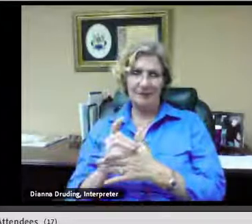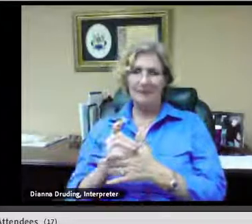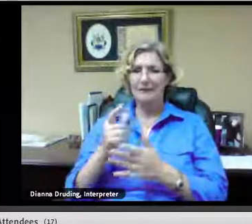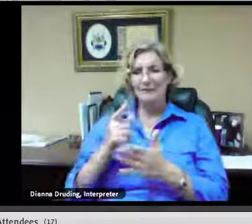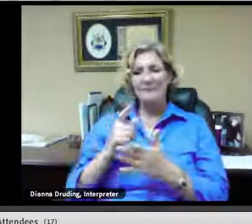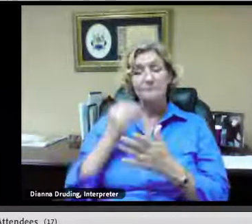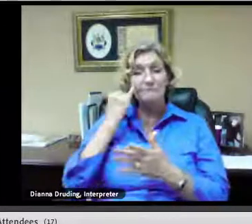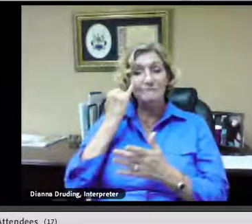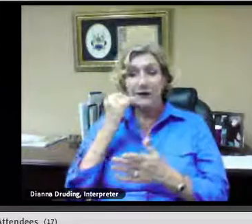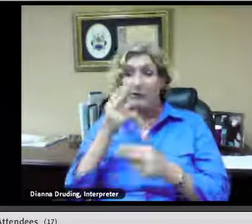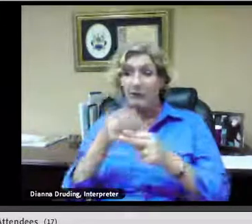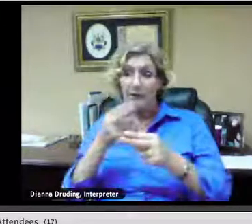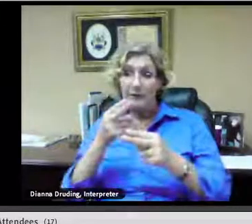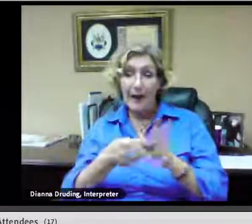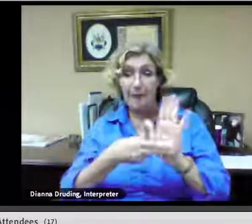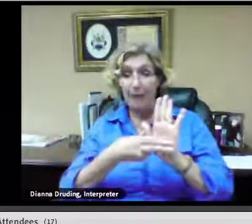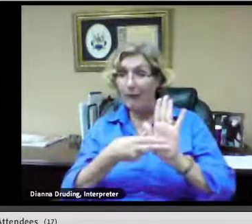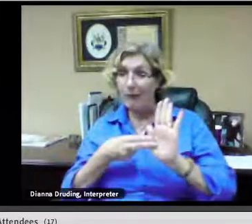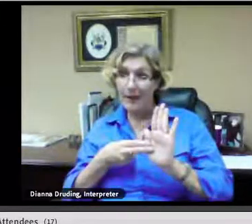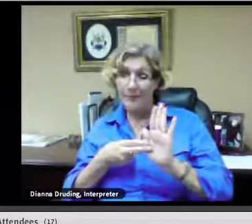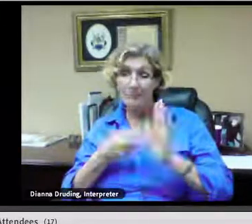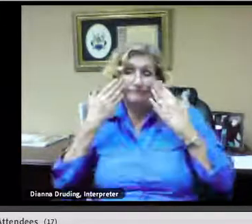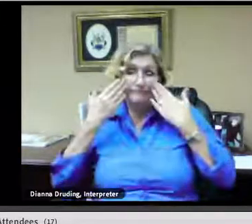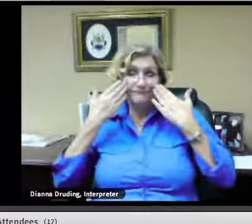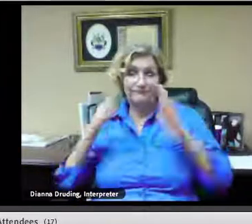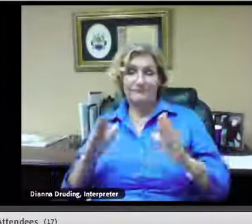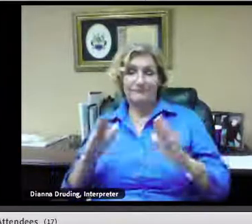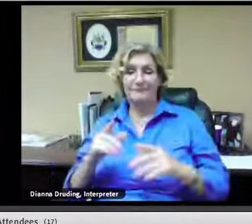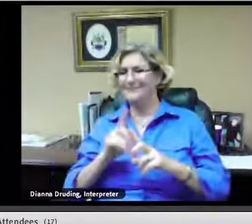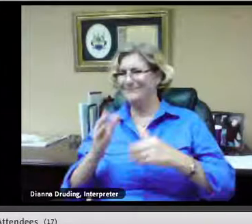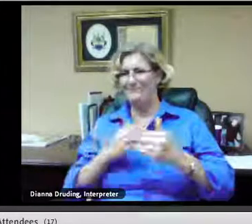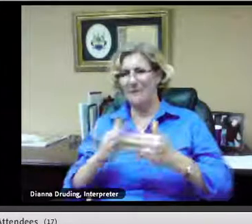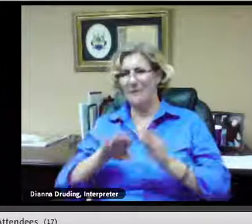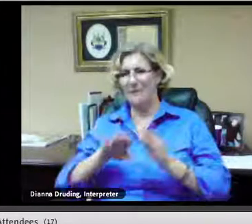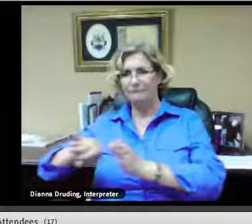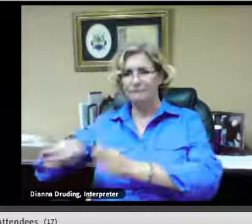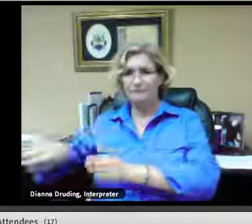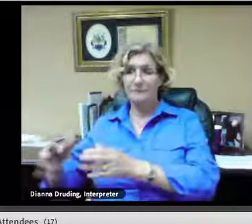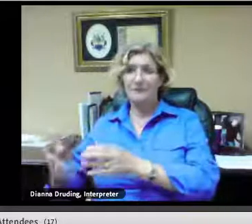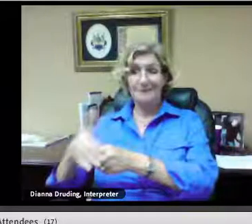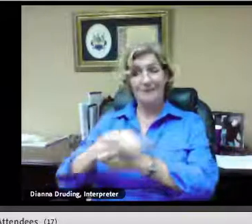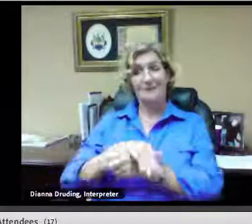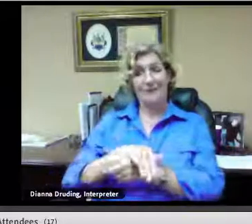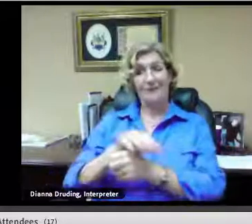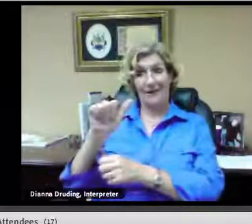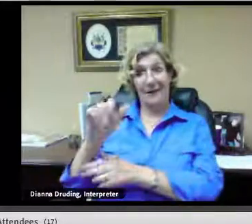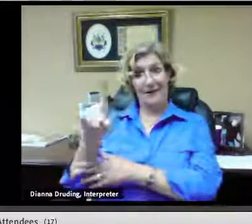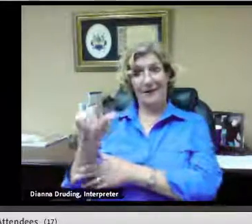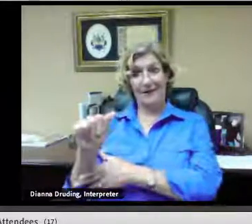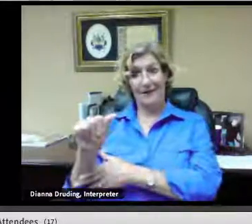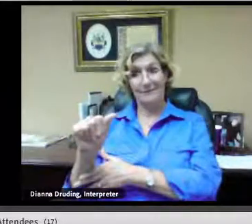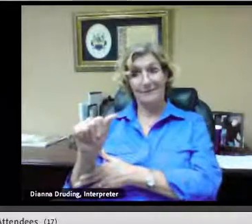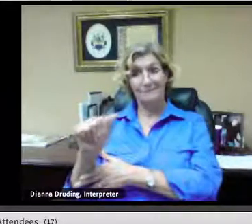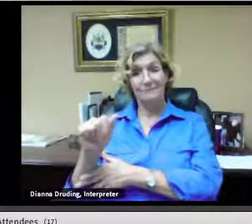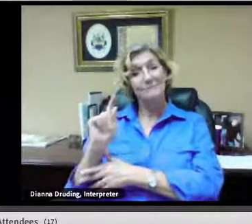You know, it's covered under the ADA. Okay? So again, just a little bit nuances here, perceived as disabled. Okay.